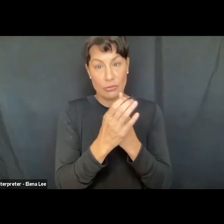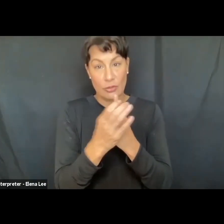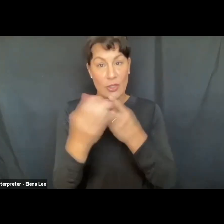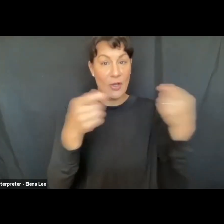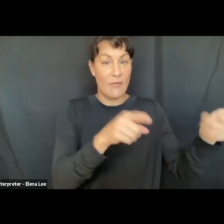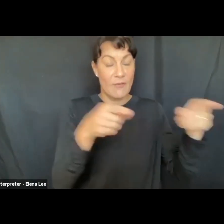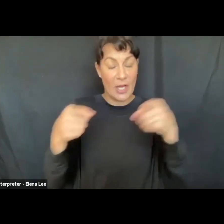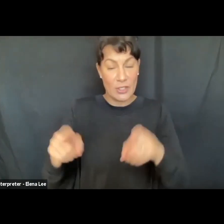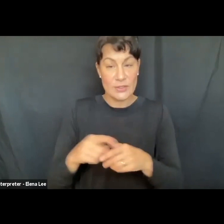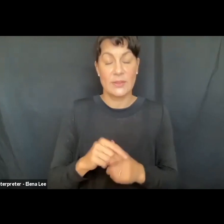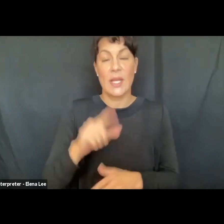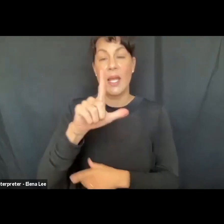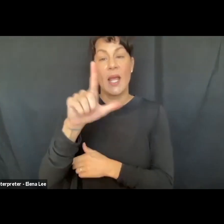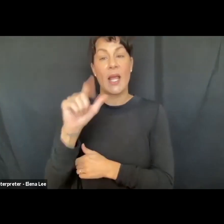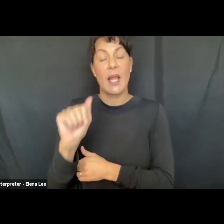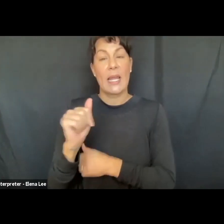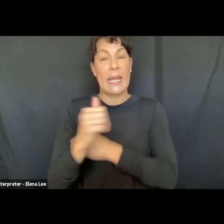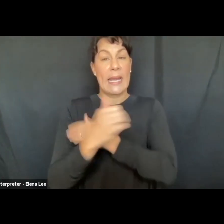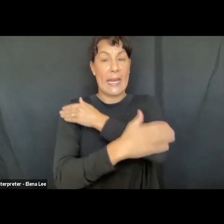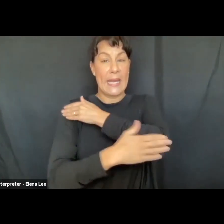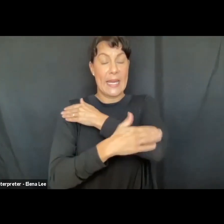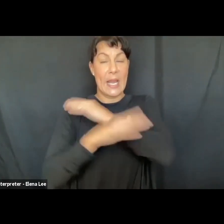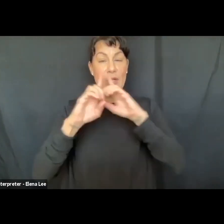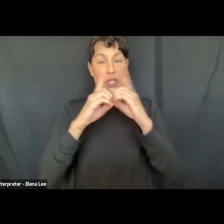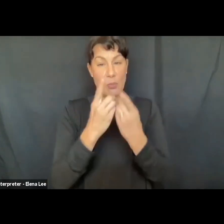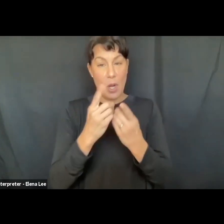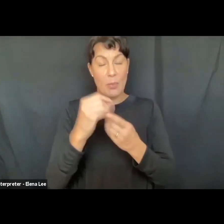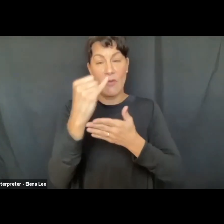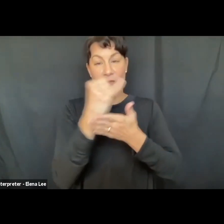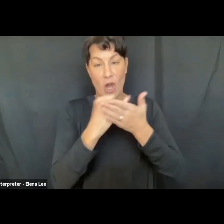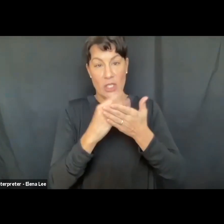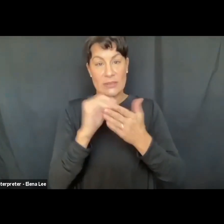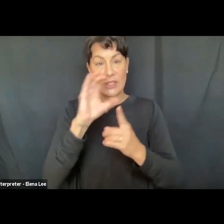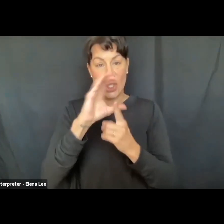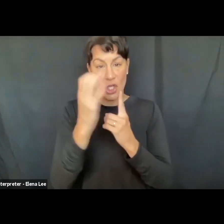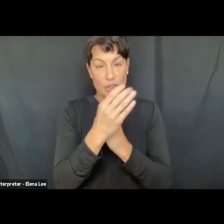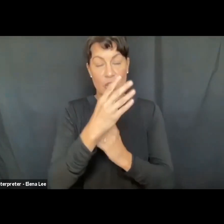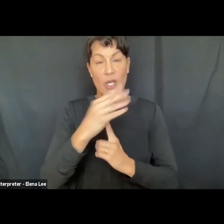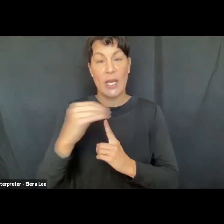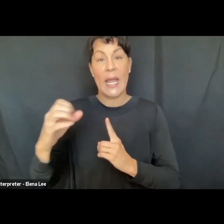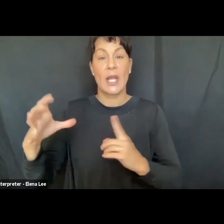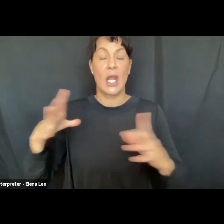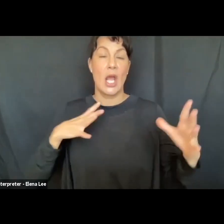the Los Angeles County Department of Arts and Culture, and the Hollywood Foreign Press Association.